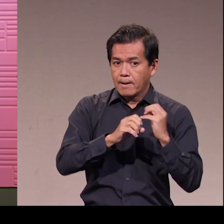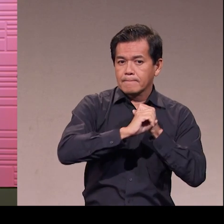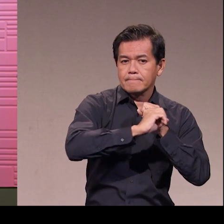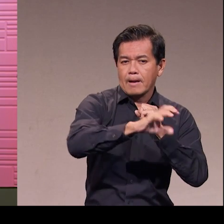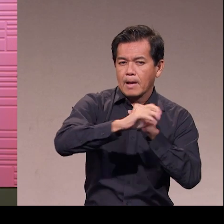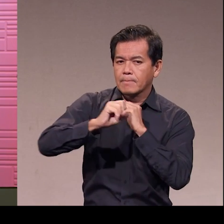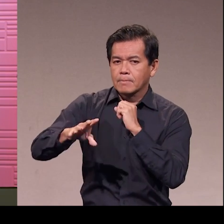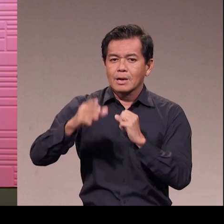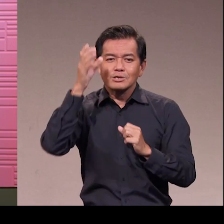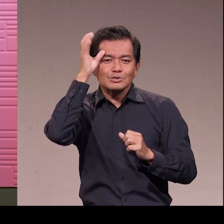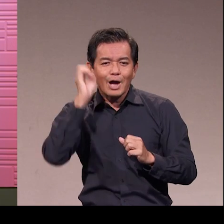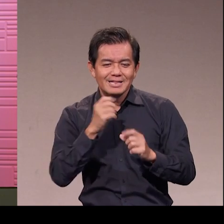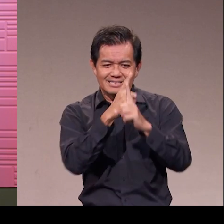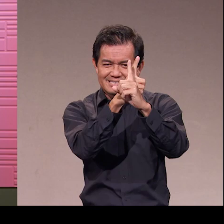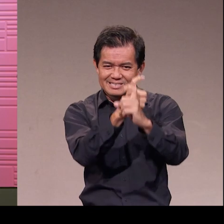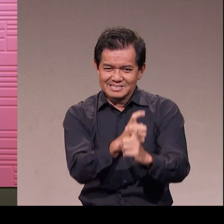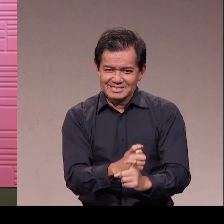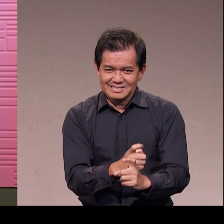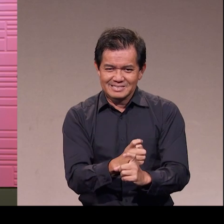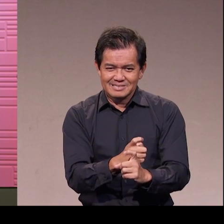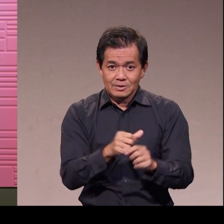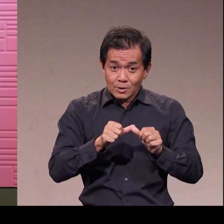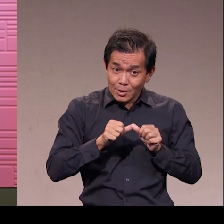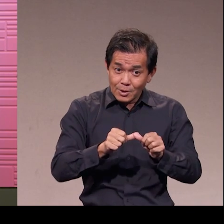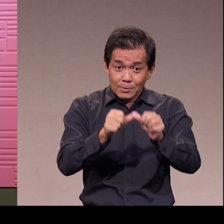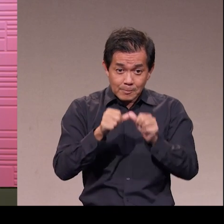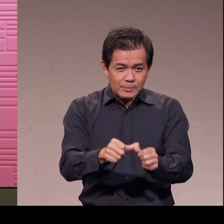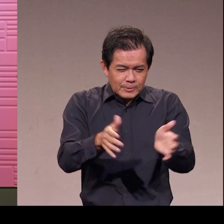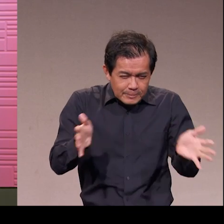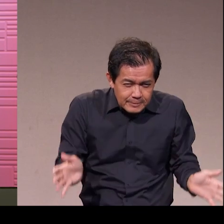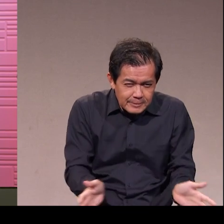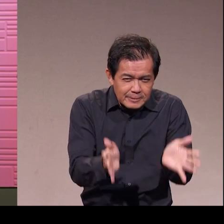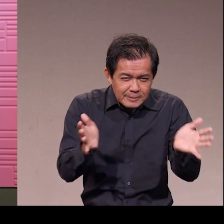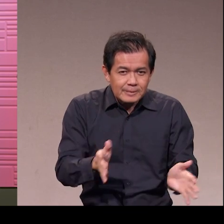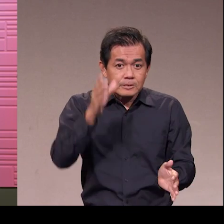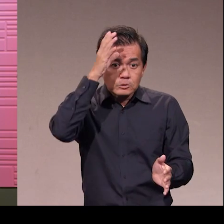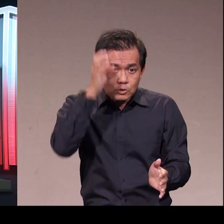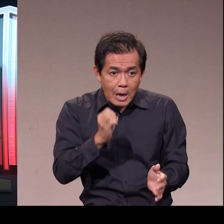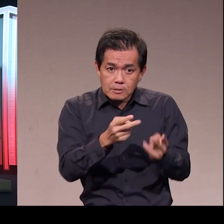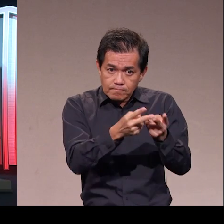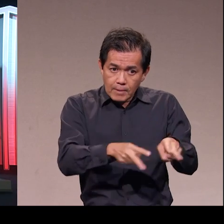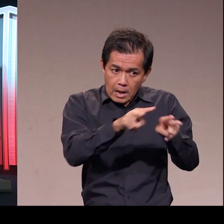and instilling traditional and national values in the next generation.